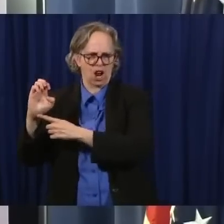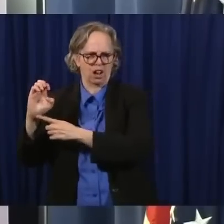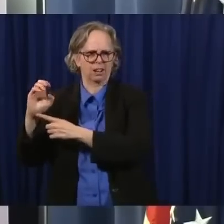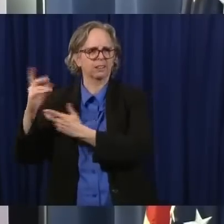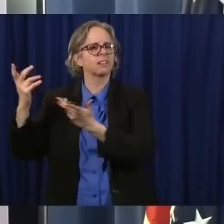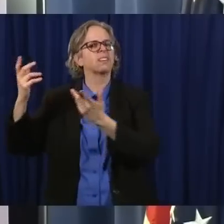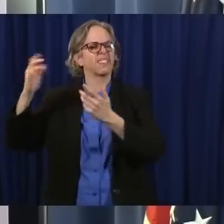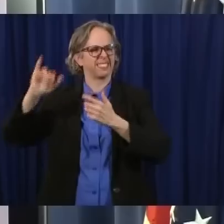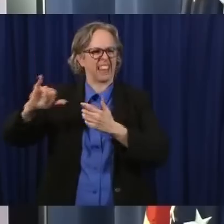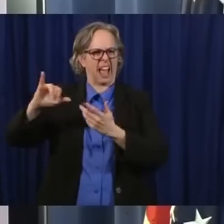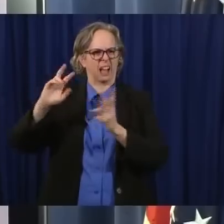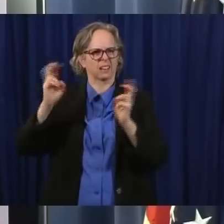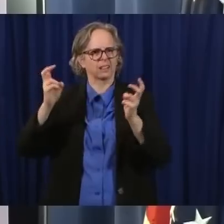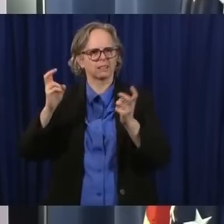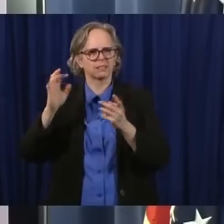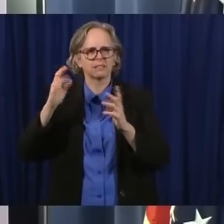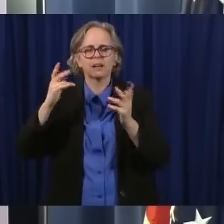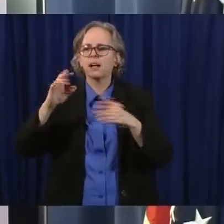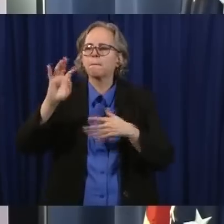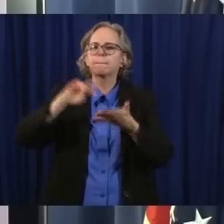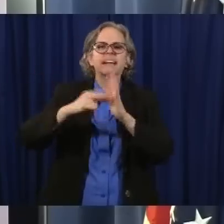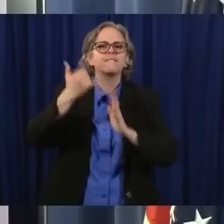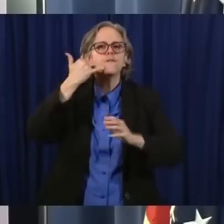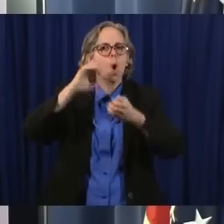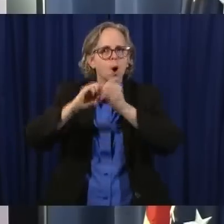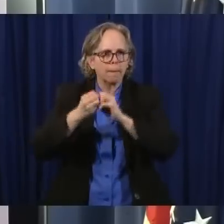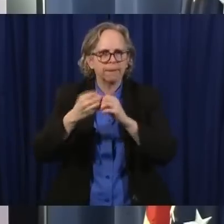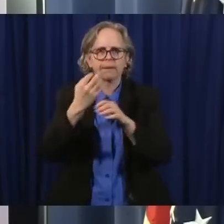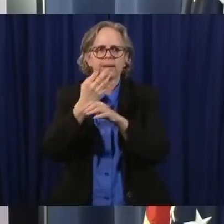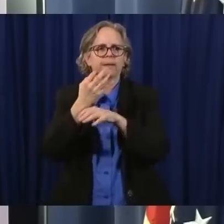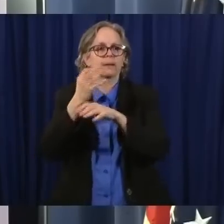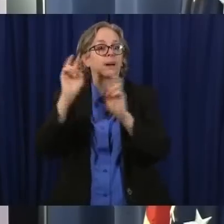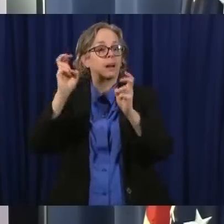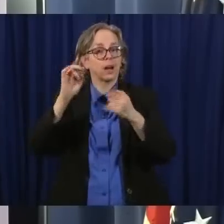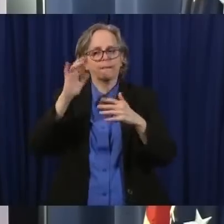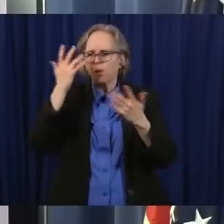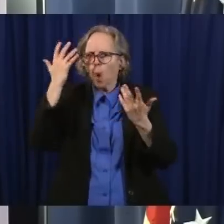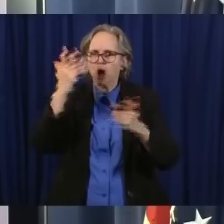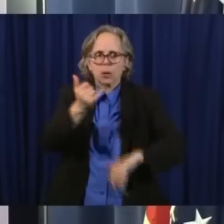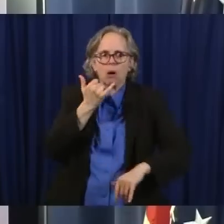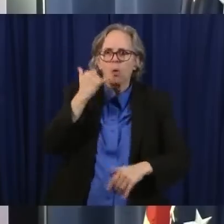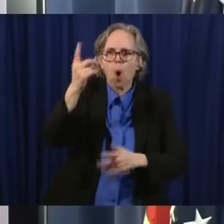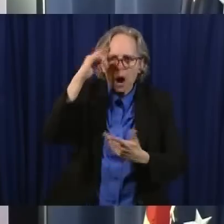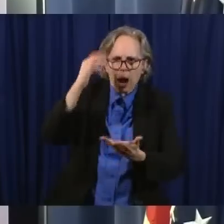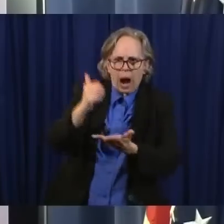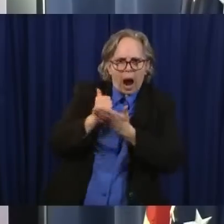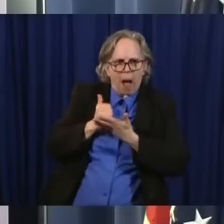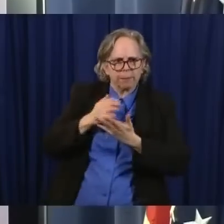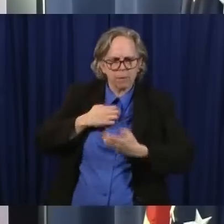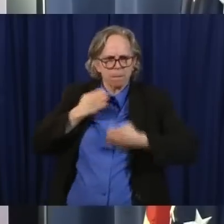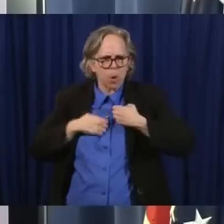SHARE THIS NEW OPPORTUNITY. WE'VE CREATED A COVID CAROLINE WHICH IS A NEW TOLL FREE AND